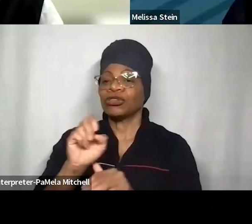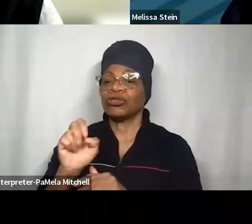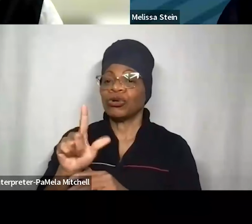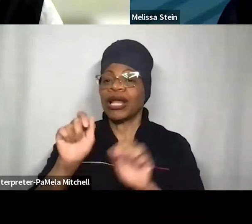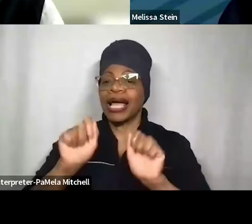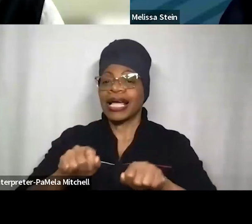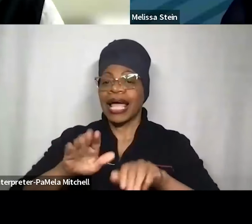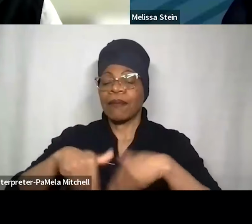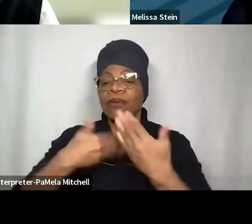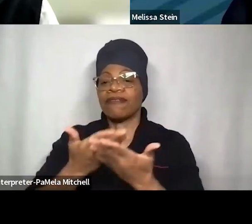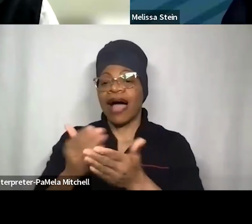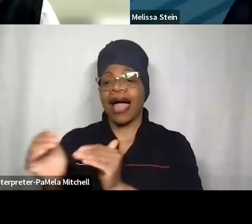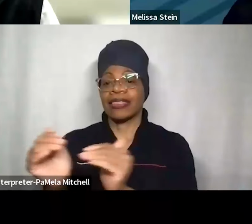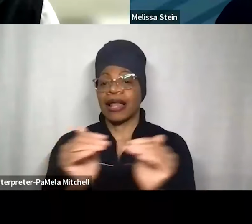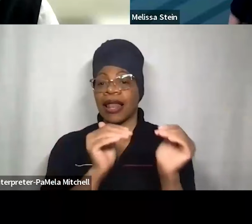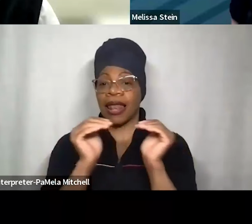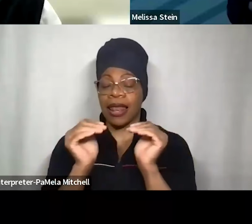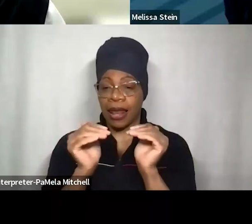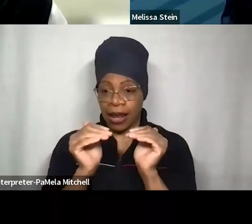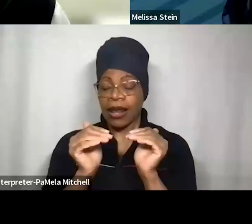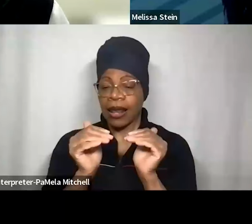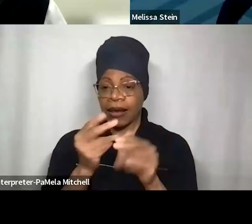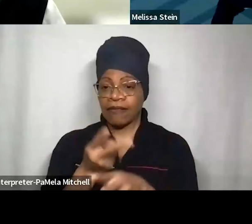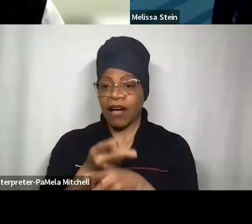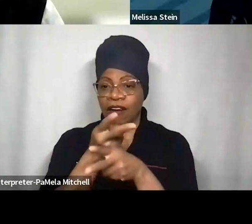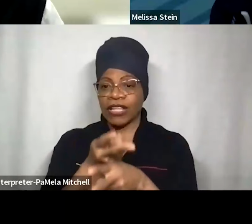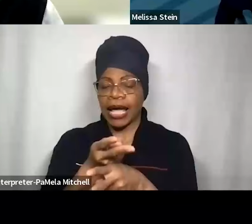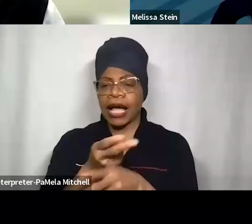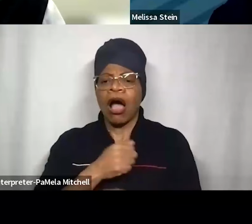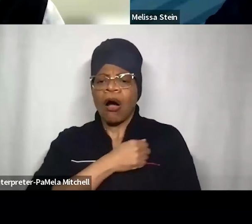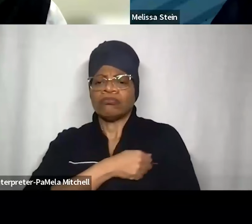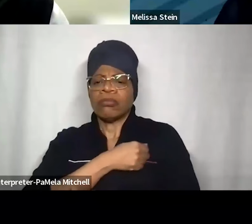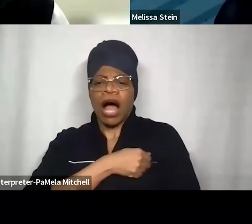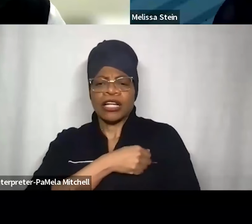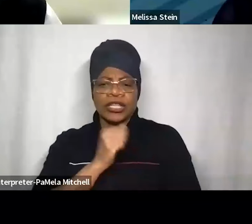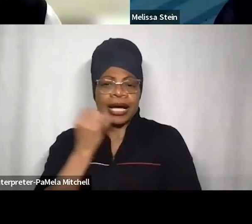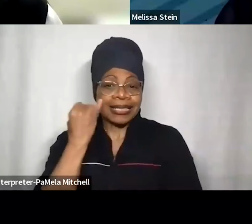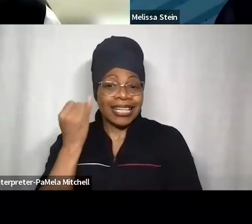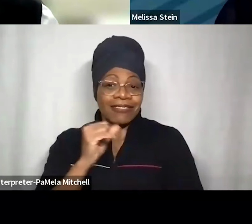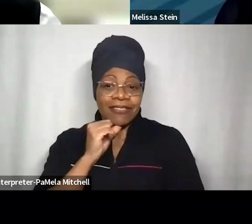So if you would just specify that. Yeah, that's a great question and thank you, I'm sorry if it wasn't clear, but what I had talked about earlier